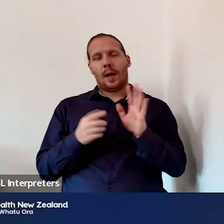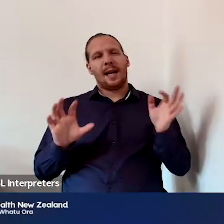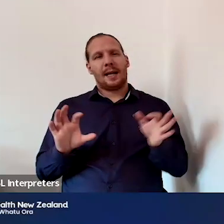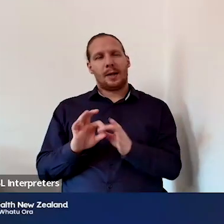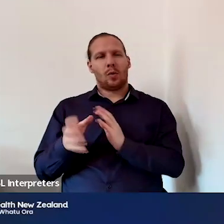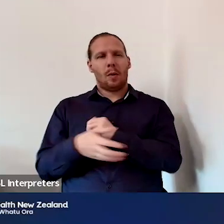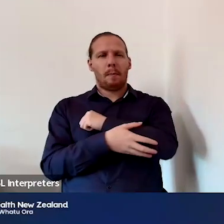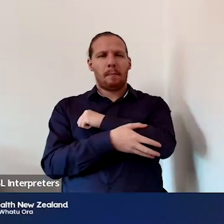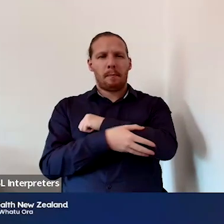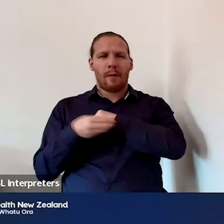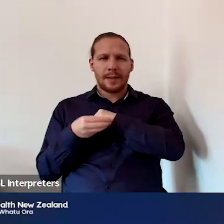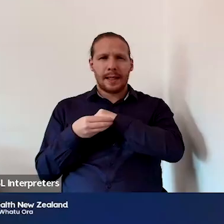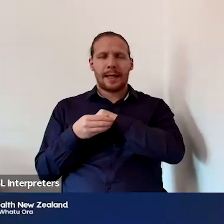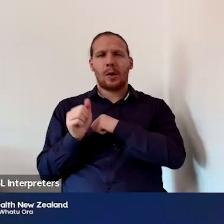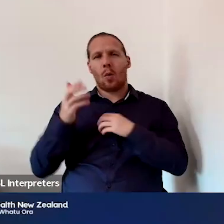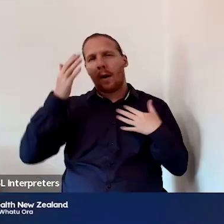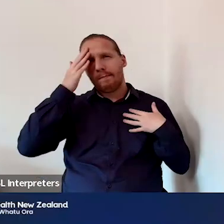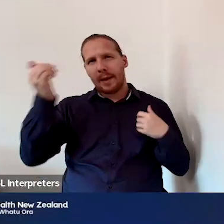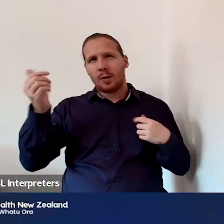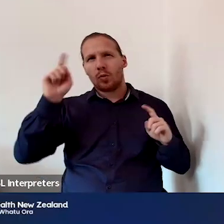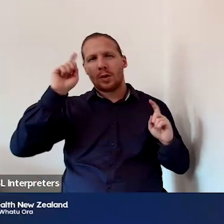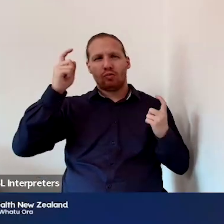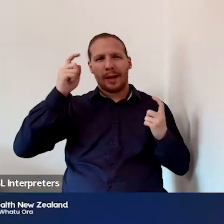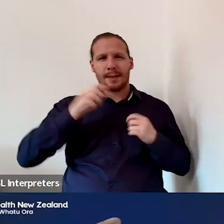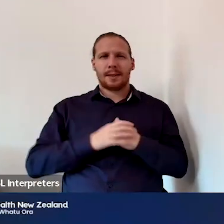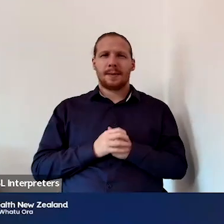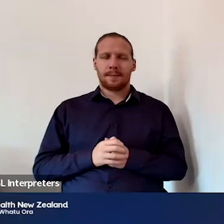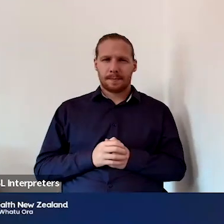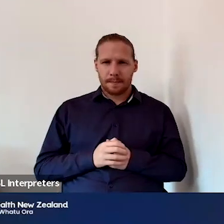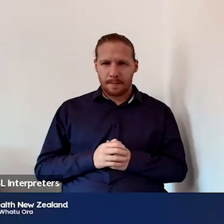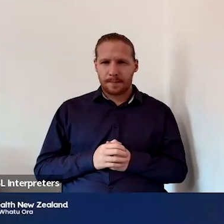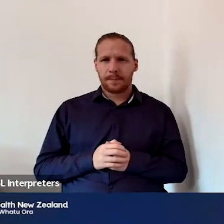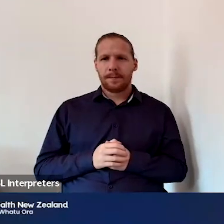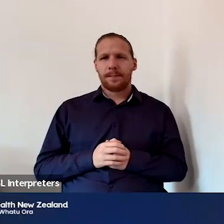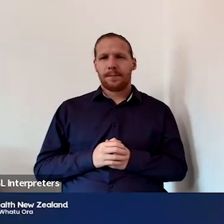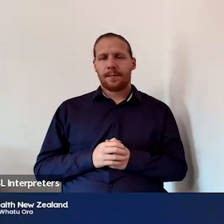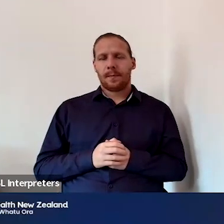and mental distress. So then we can sort of look at the growing up in New Zealand survey to say.